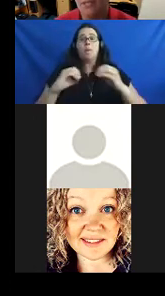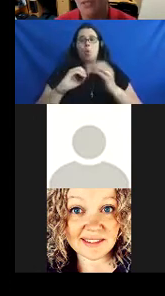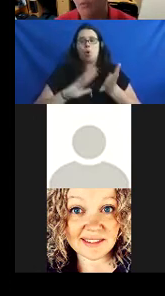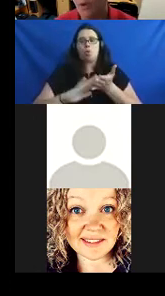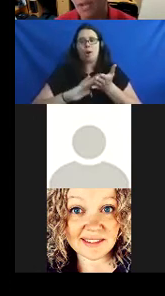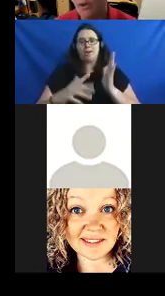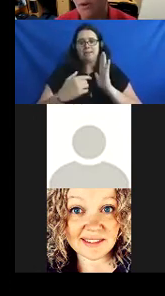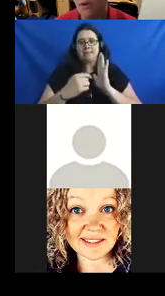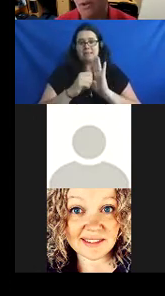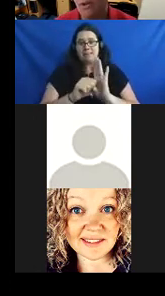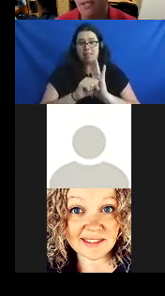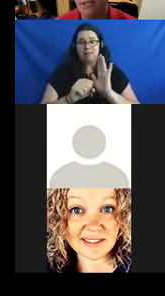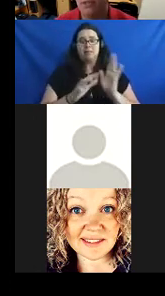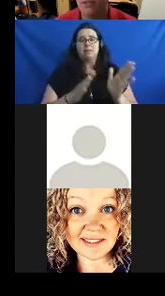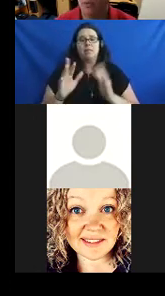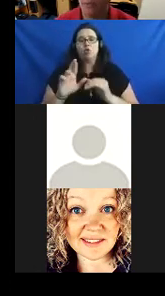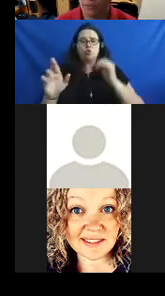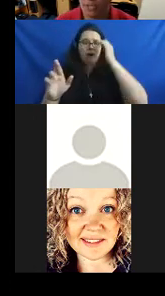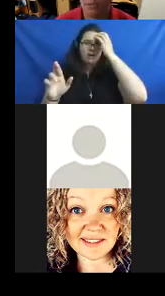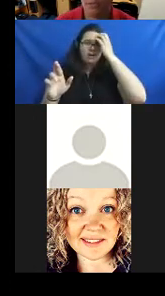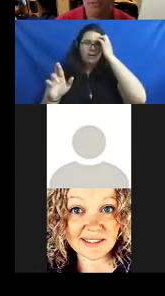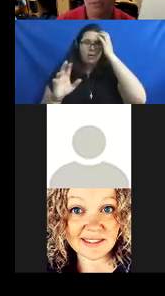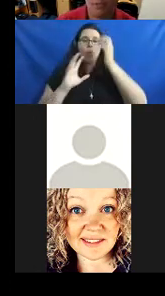TO THE RIGHT, THESE ARE OLDER VERSIONS, BUT SOME OF THE MOST